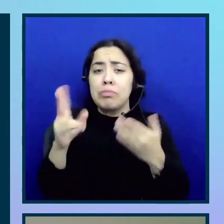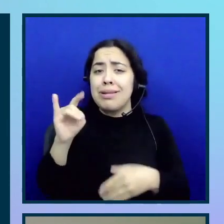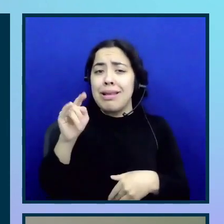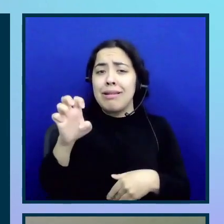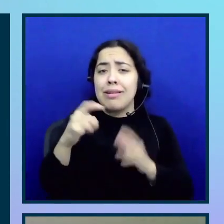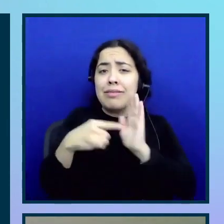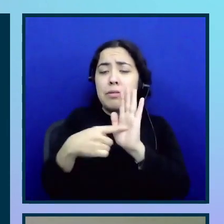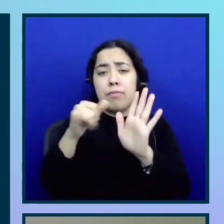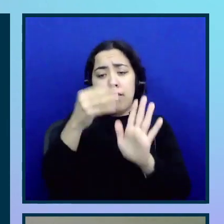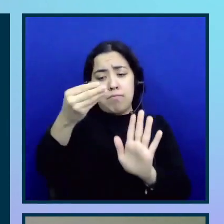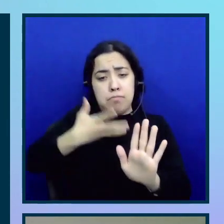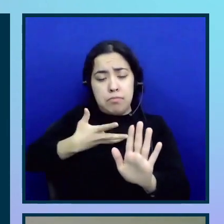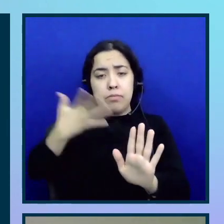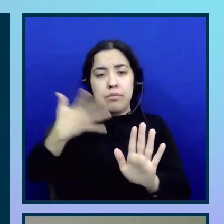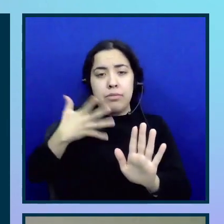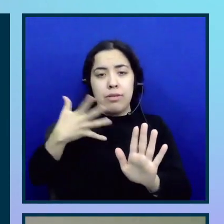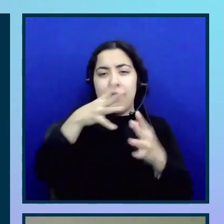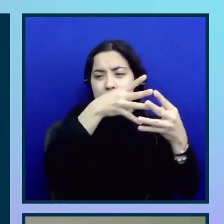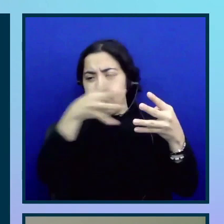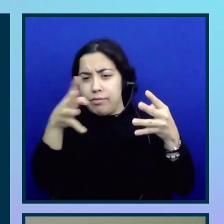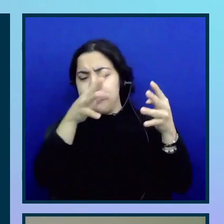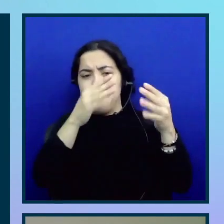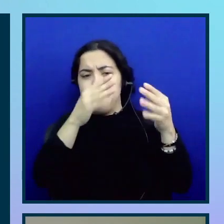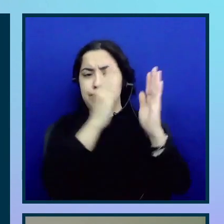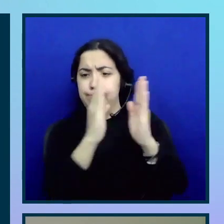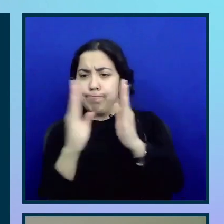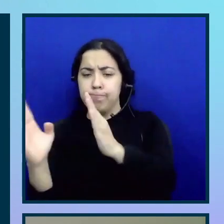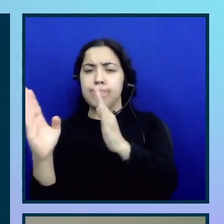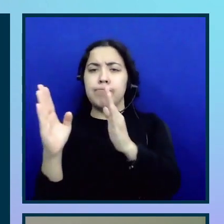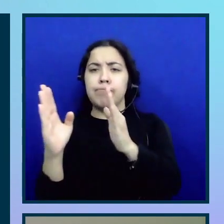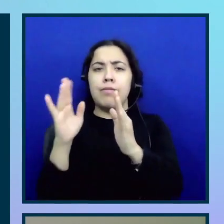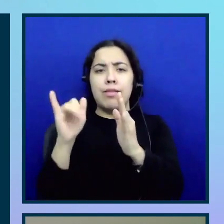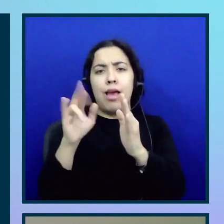that this kind of linear navigation through rows is more expected with file selection,